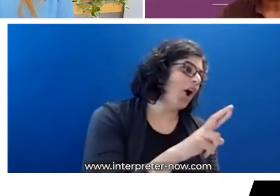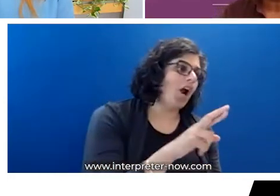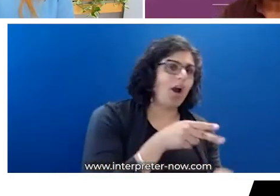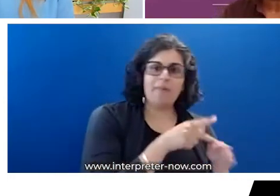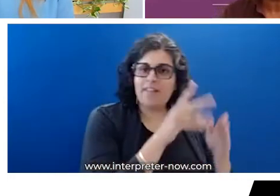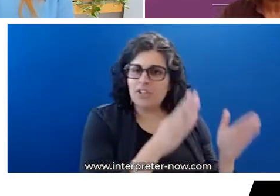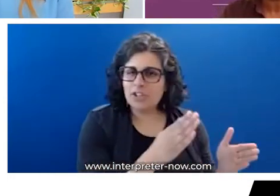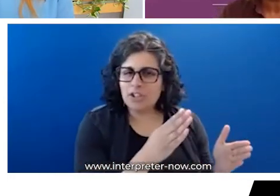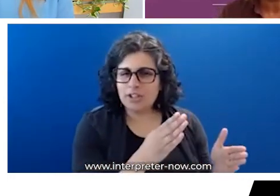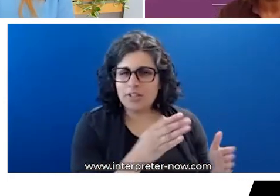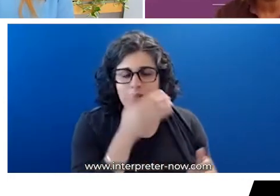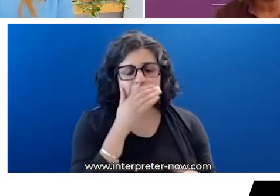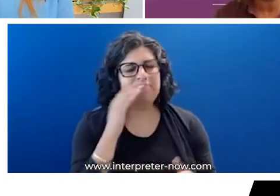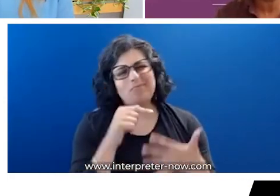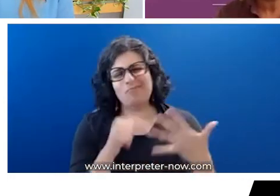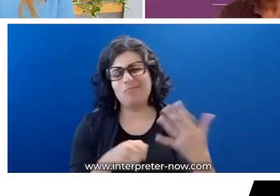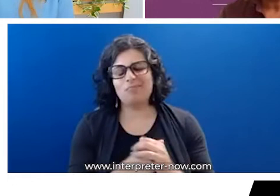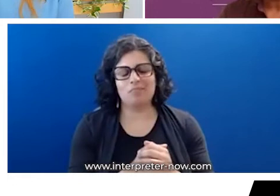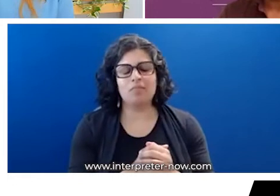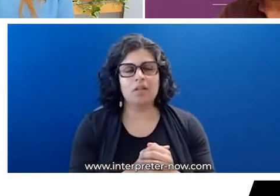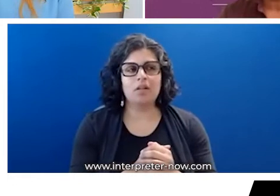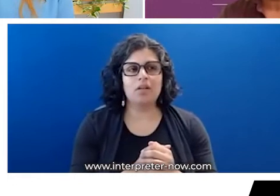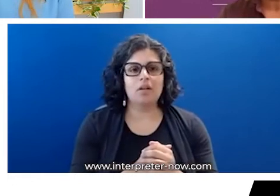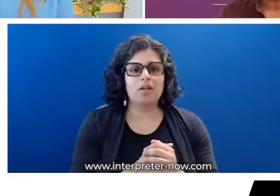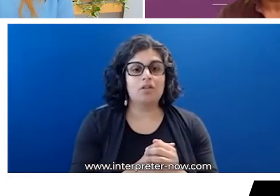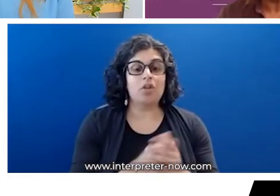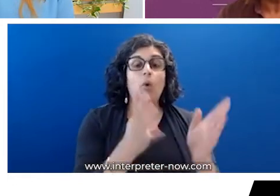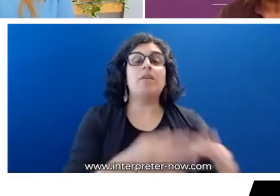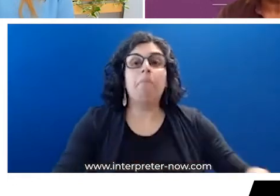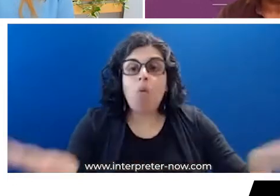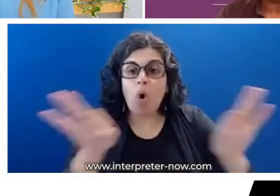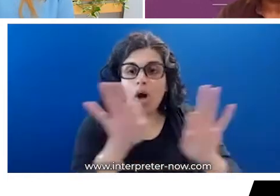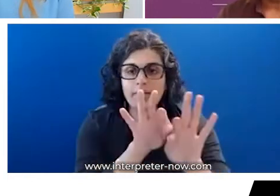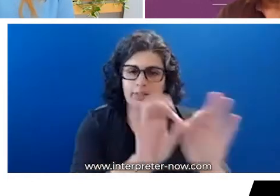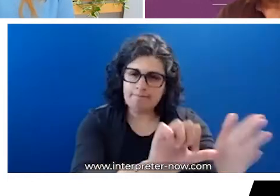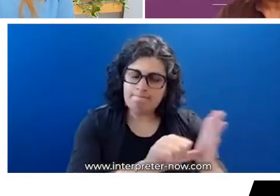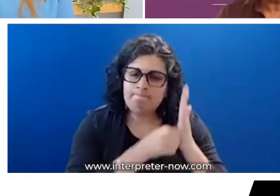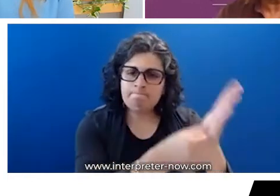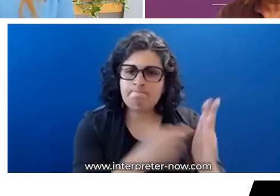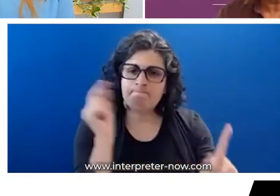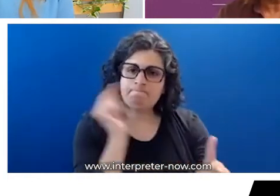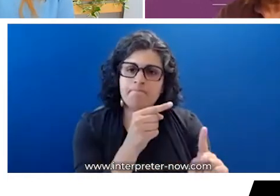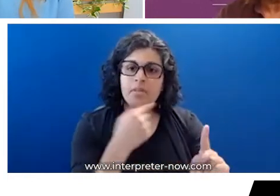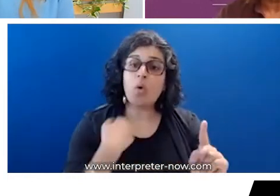What I think is such an important point to make sure people don't miss is that we all